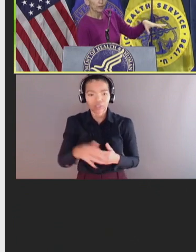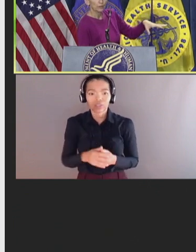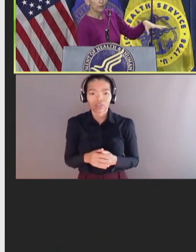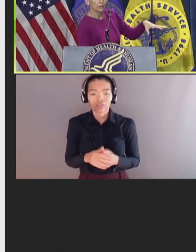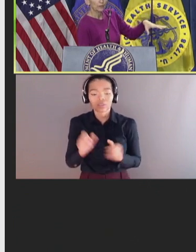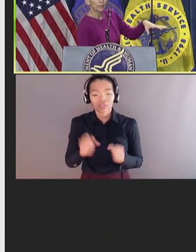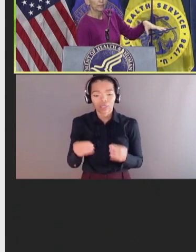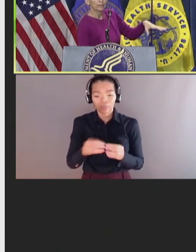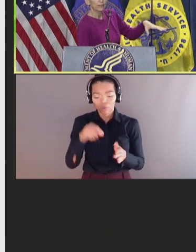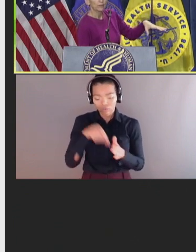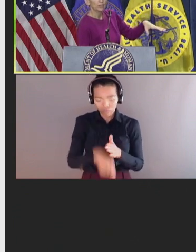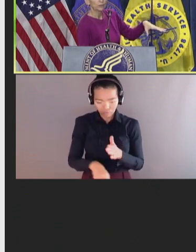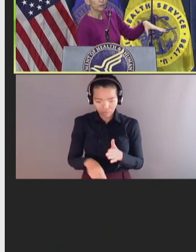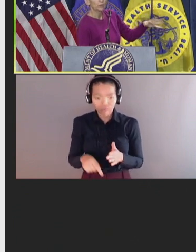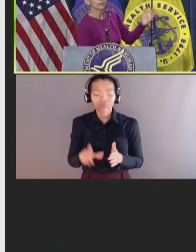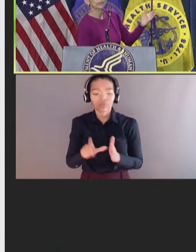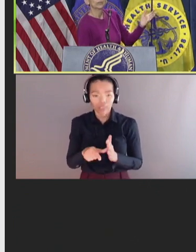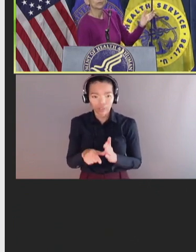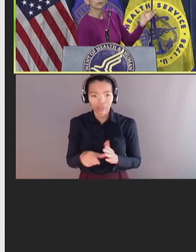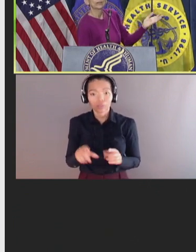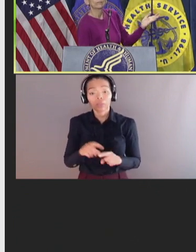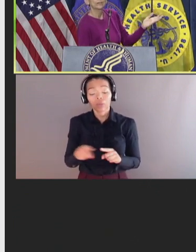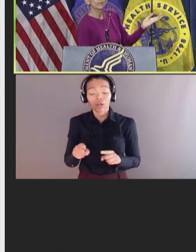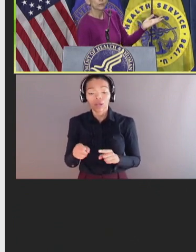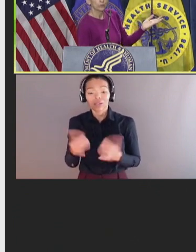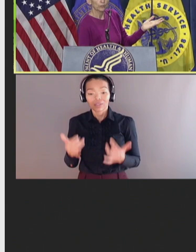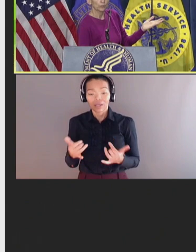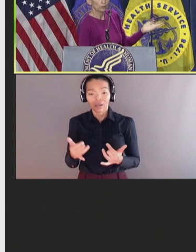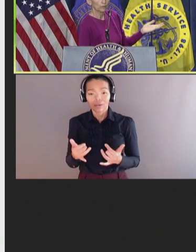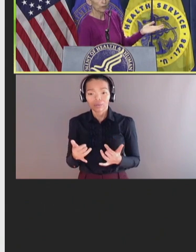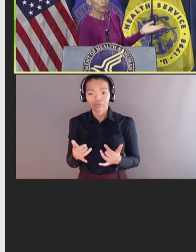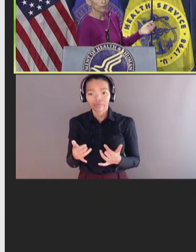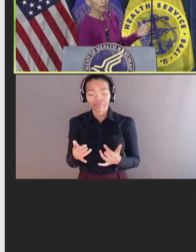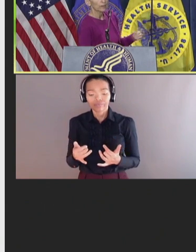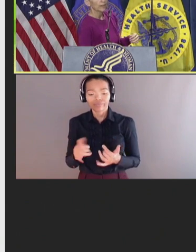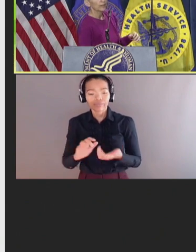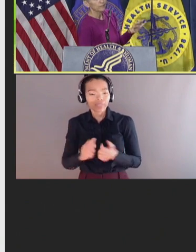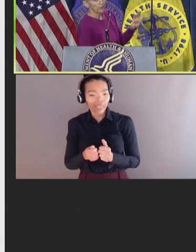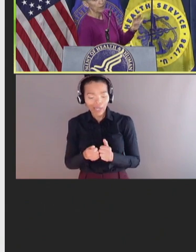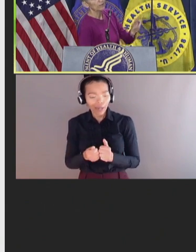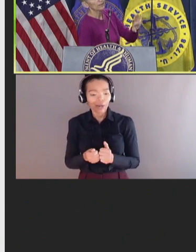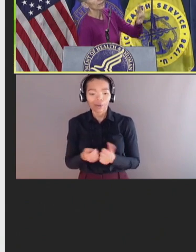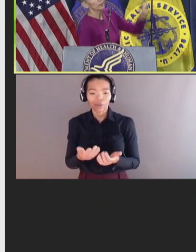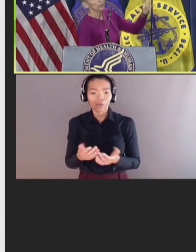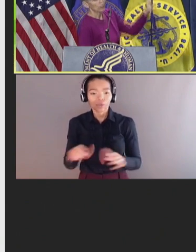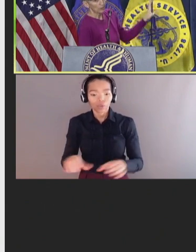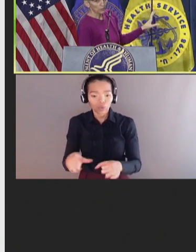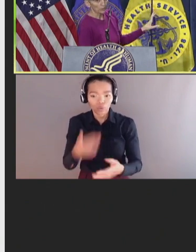do good evaluation work, what have we learned so far? And obviously, there's a lot more learning,